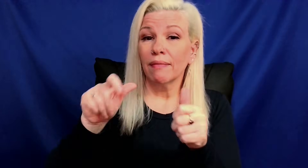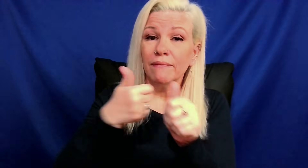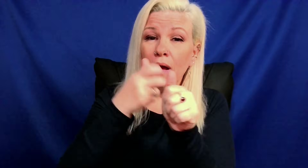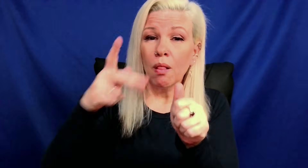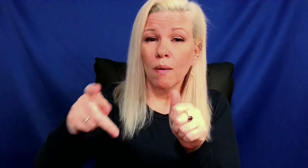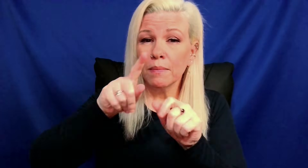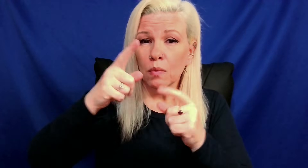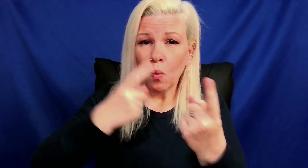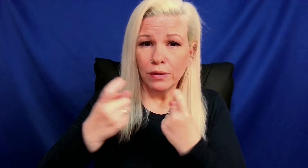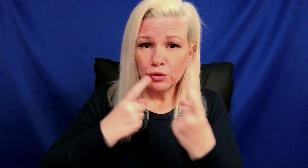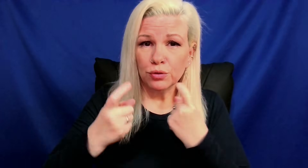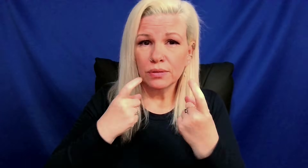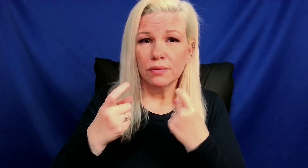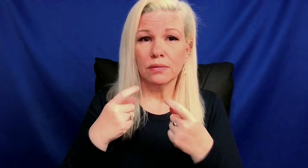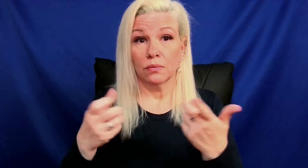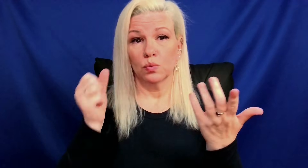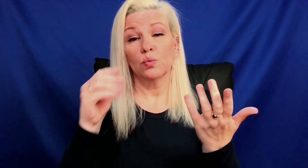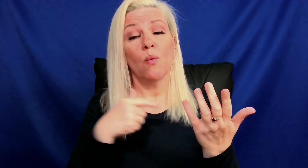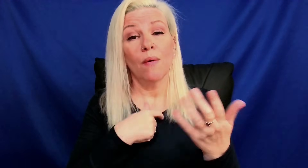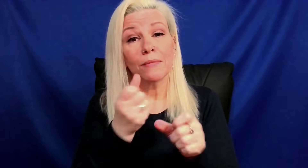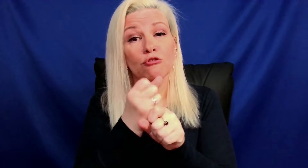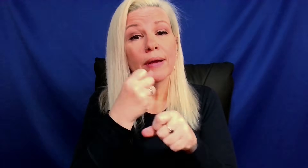So I'm creating a short series of additional videos